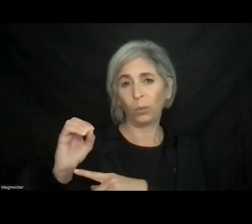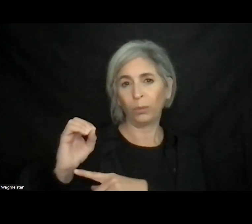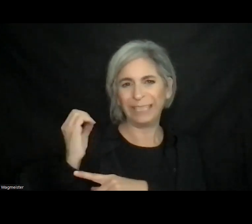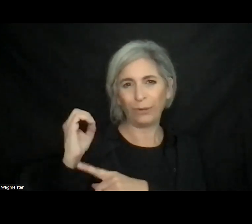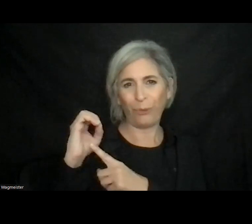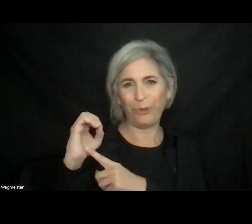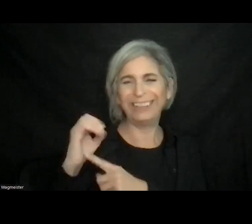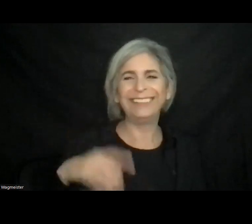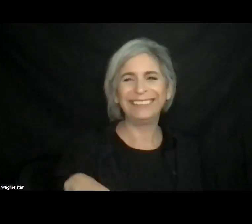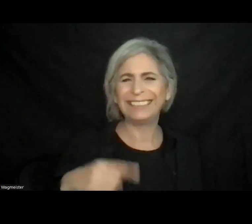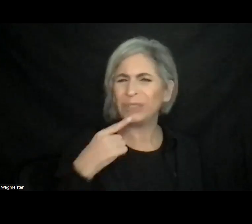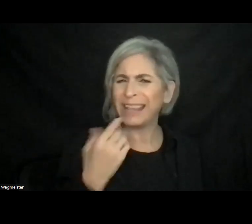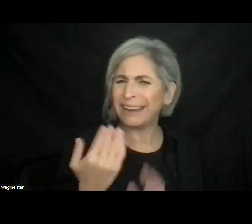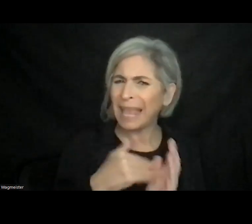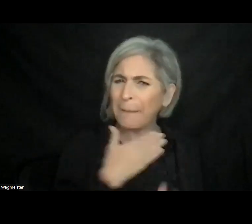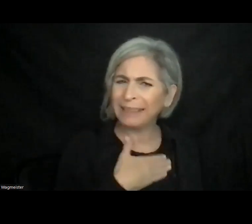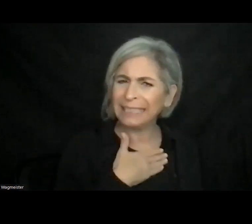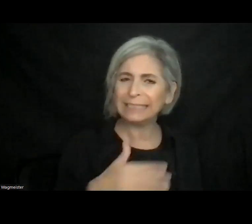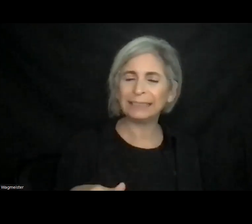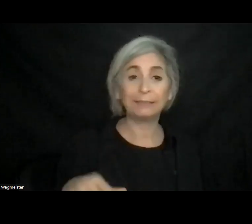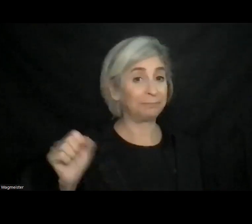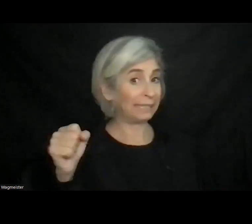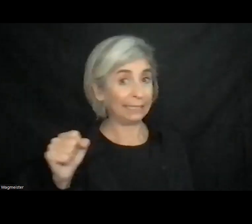you repeat again, please? >> MALCOLM MEISTRELL: Yes. Is